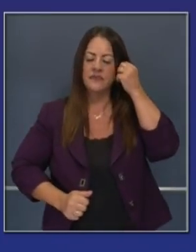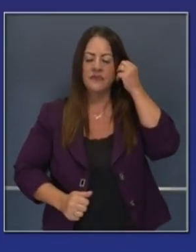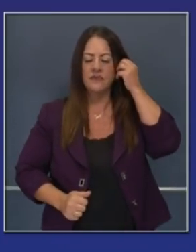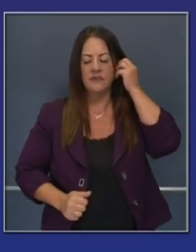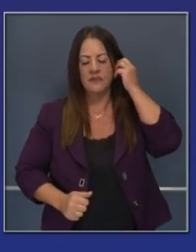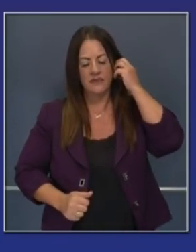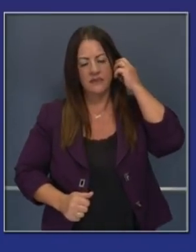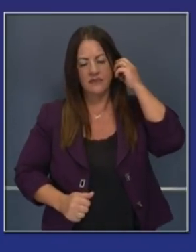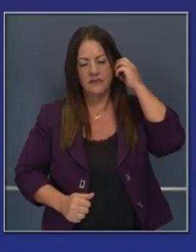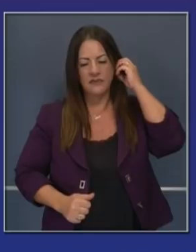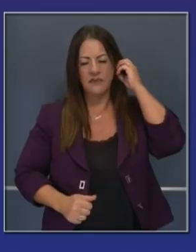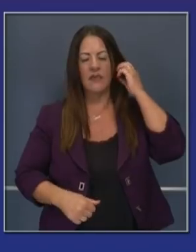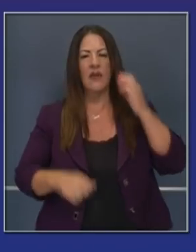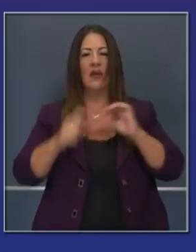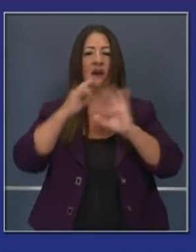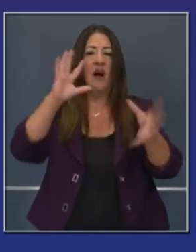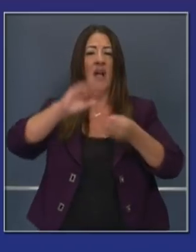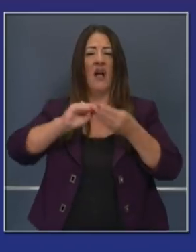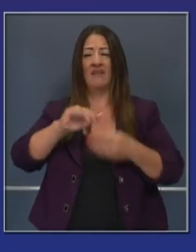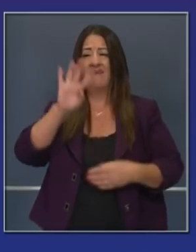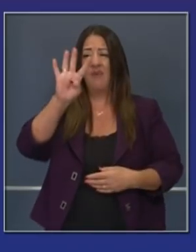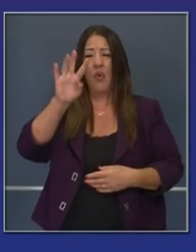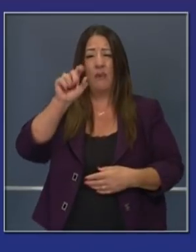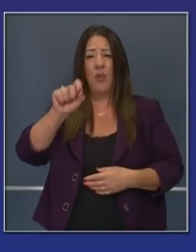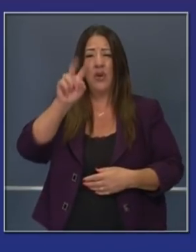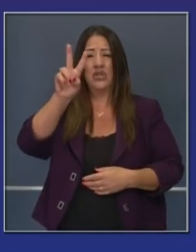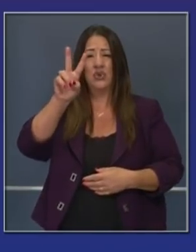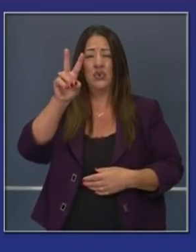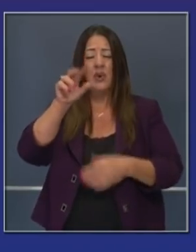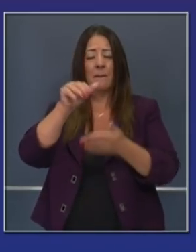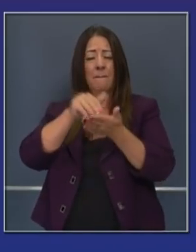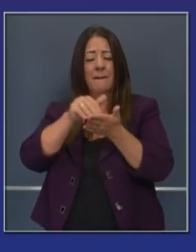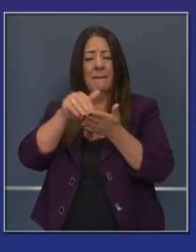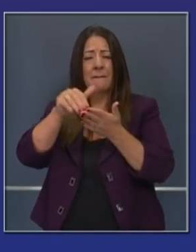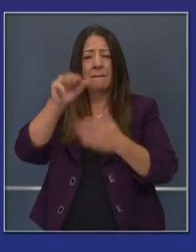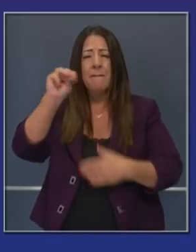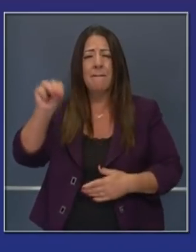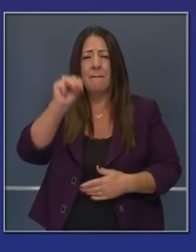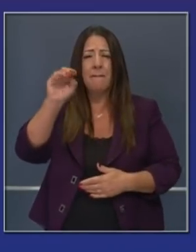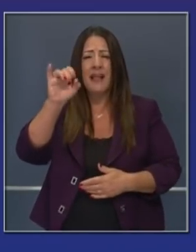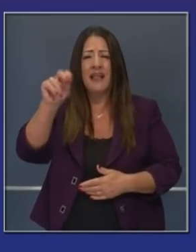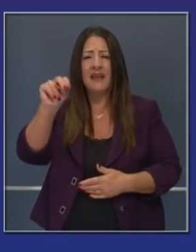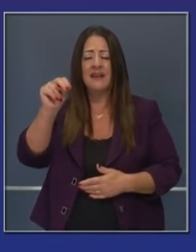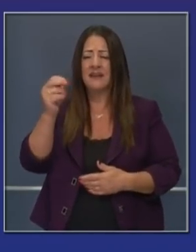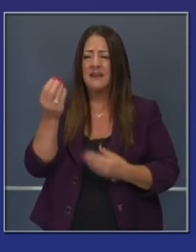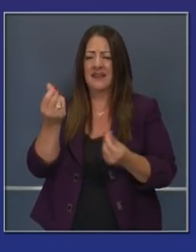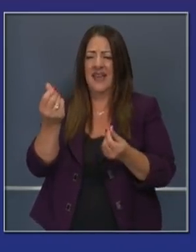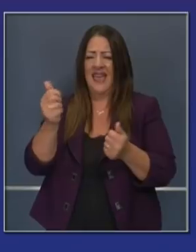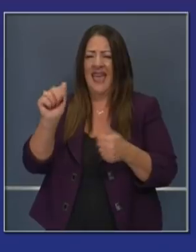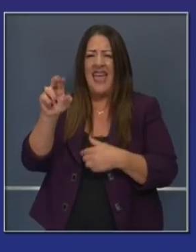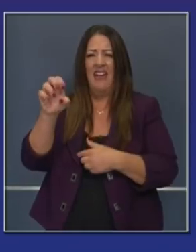THEIR HEALTH AND NOT JUST THEIR SAFETY AND HOTELS AND MOTELS. REMIND PEOPLE THIS WILDFIRE